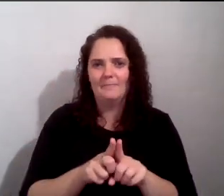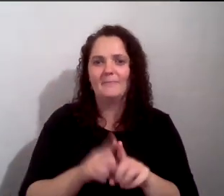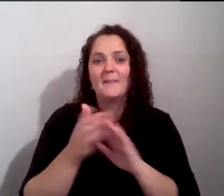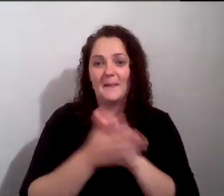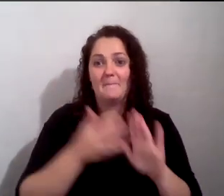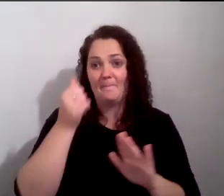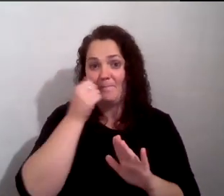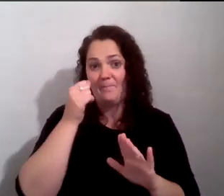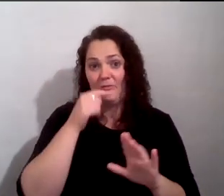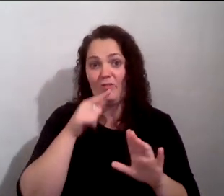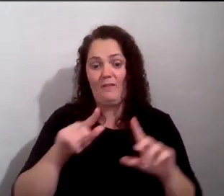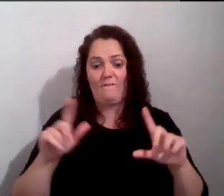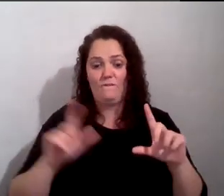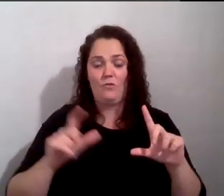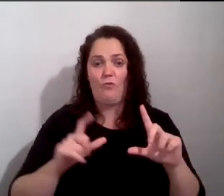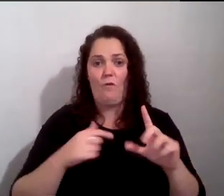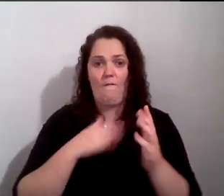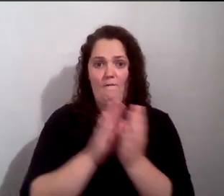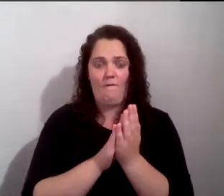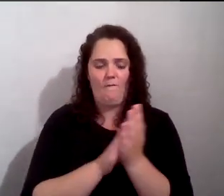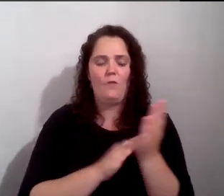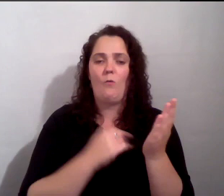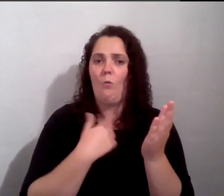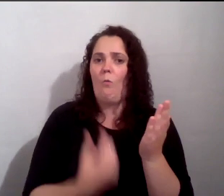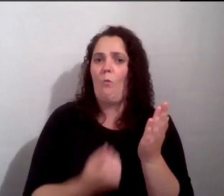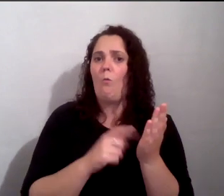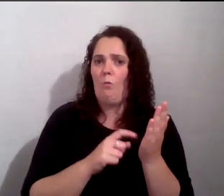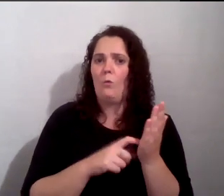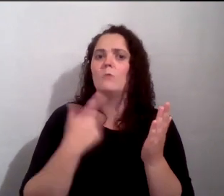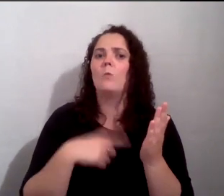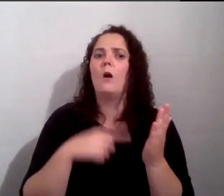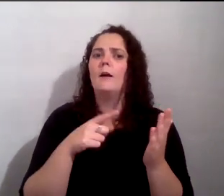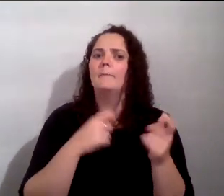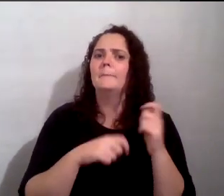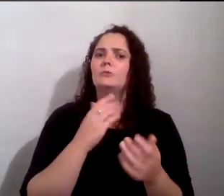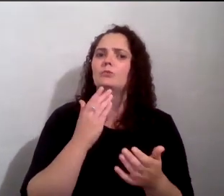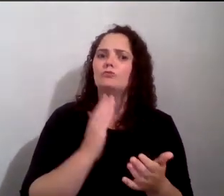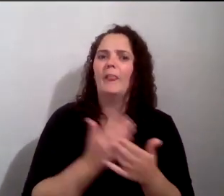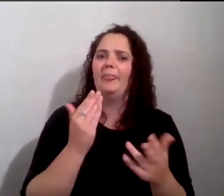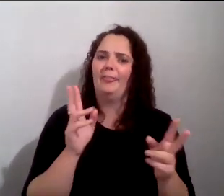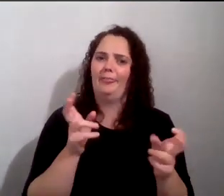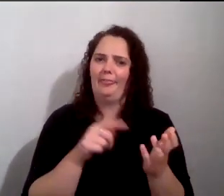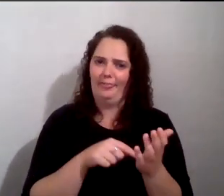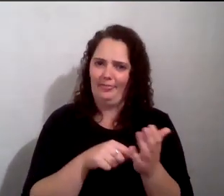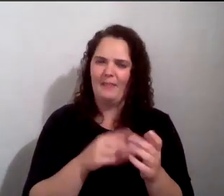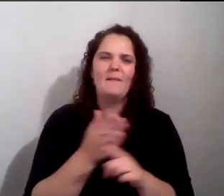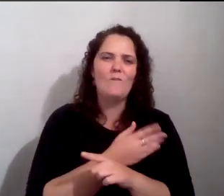at once. So I started on the one hand hanging onto this photographic subject matter for its truthiness, as I said before, but on the